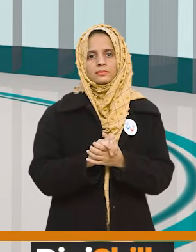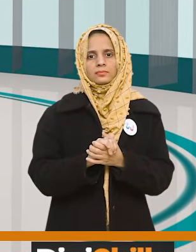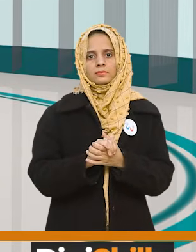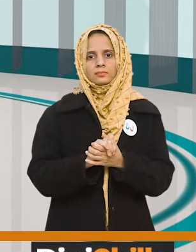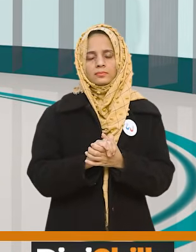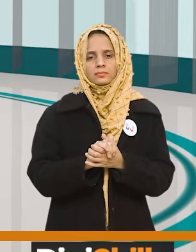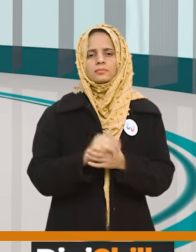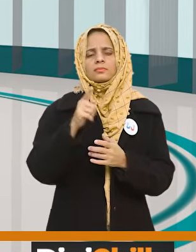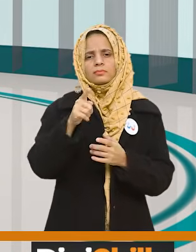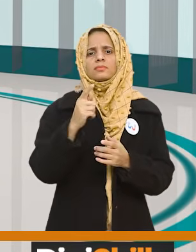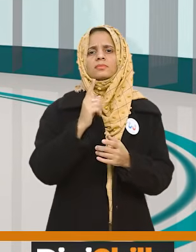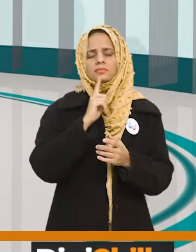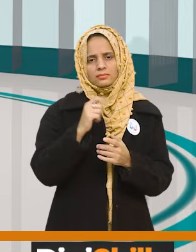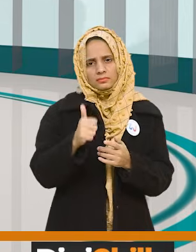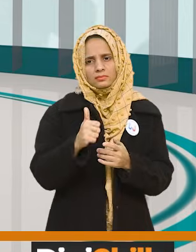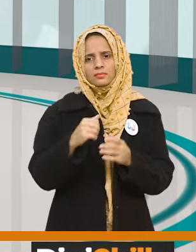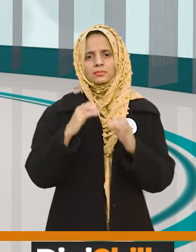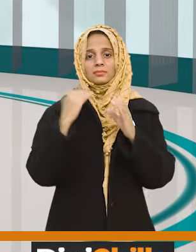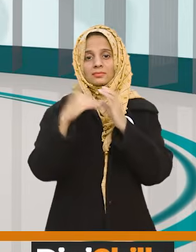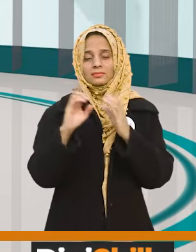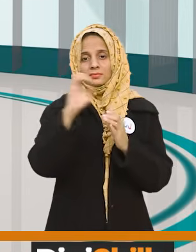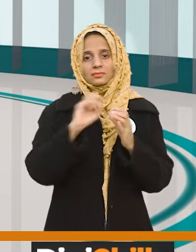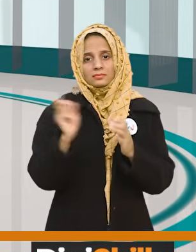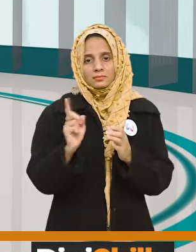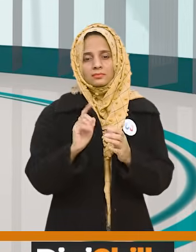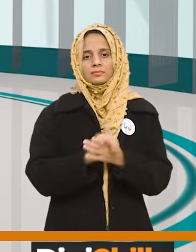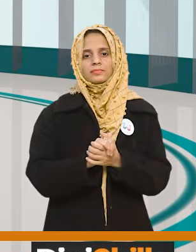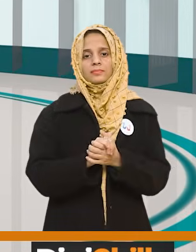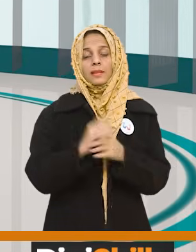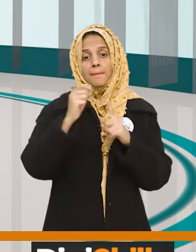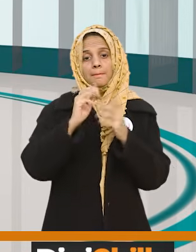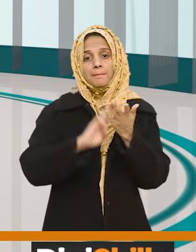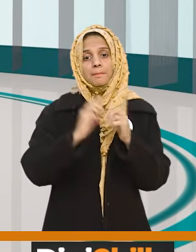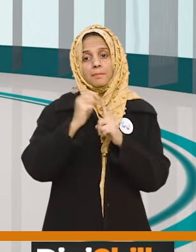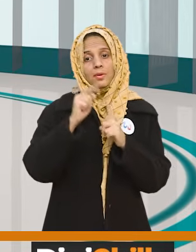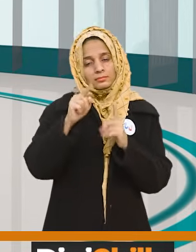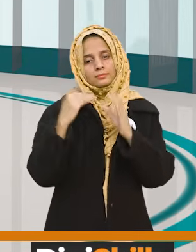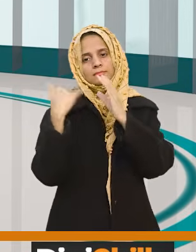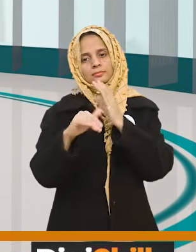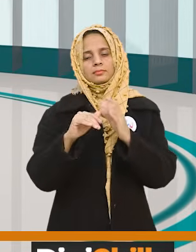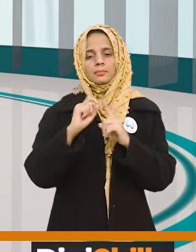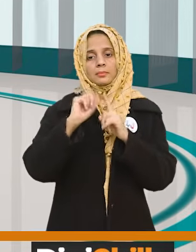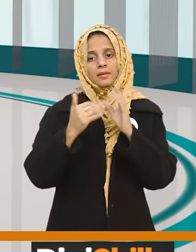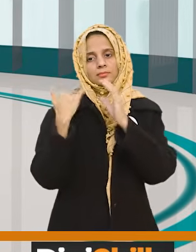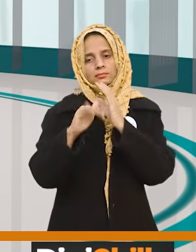What? No, do not do it through email, friends. You have to send it inside the PMB.